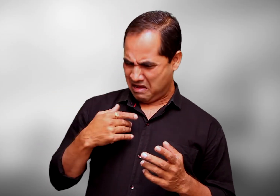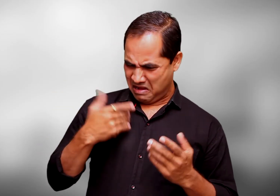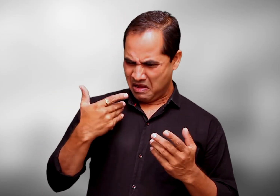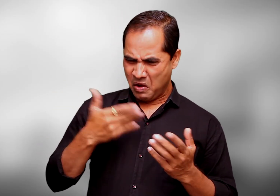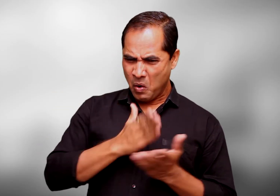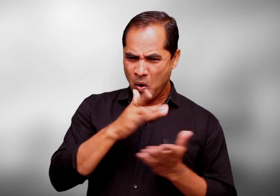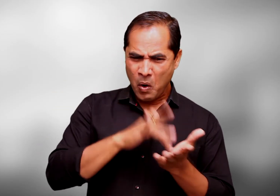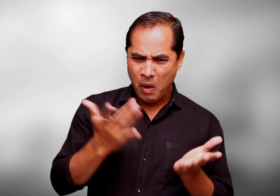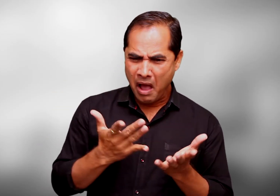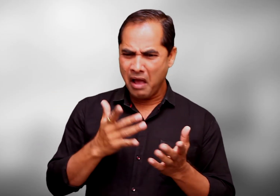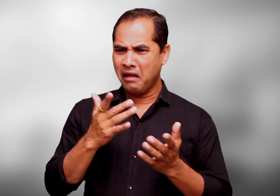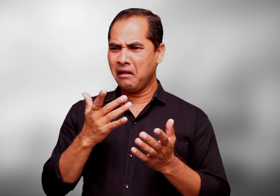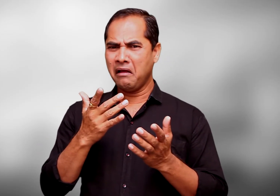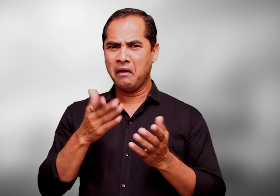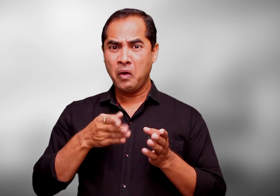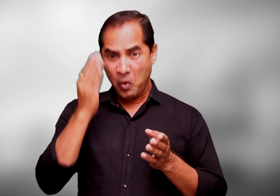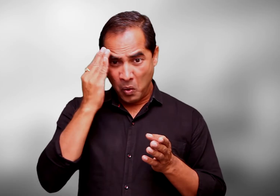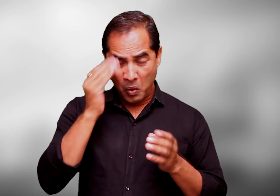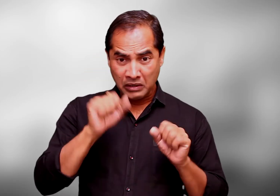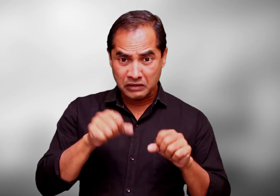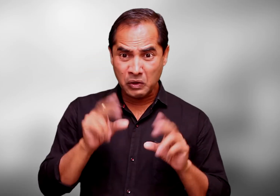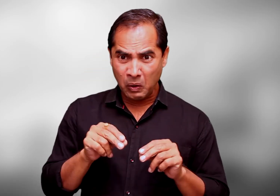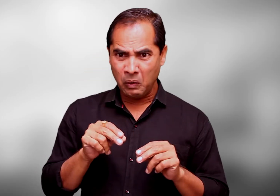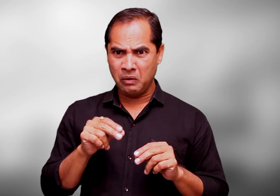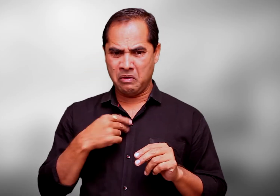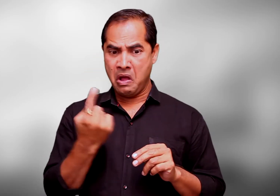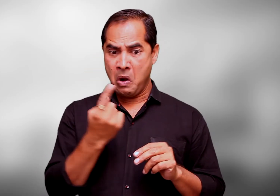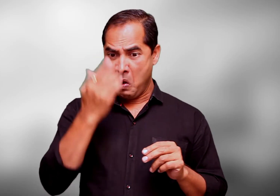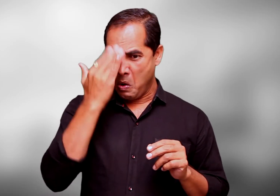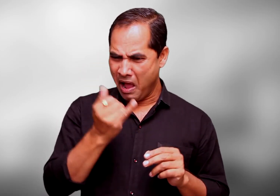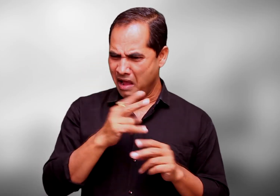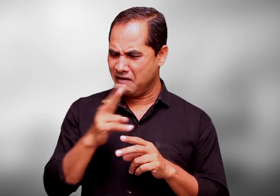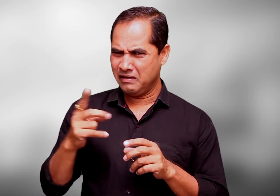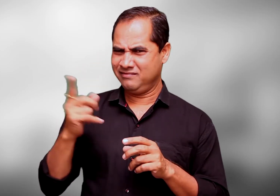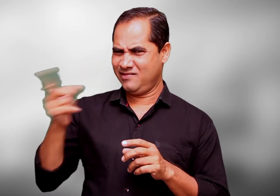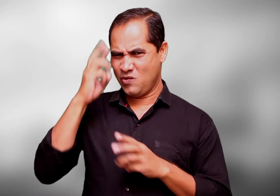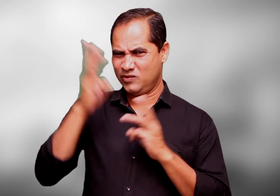This was none of the old woman's business, where she was going and why she